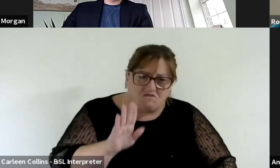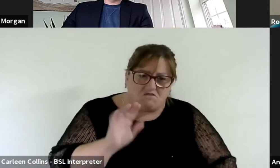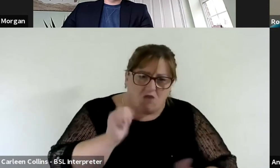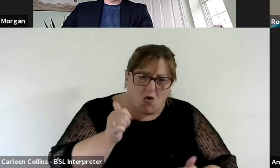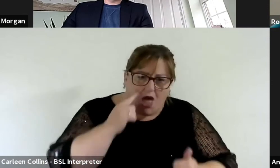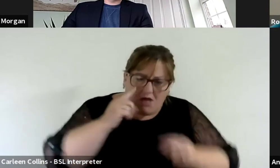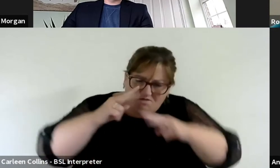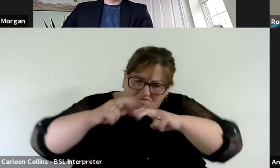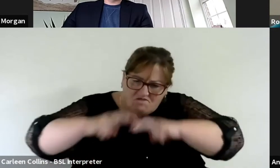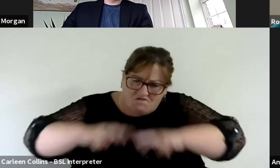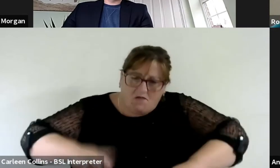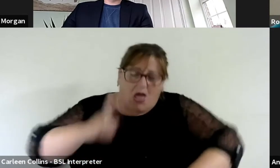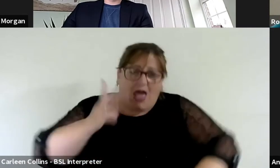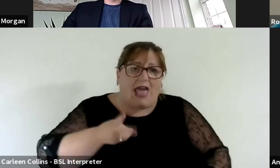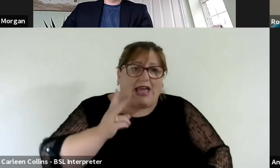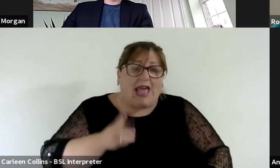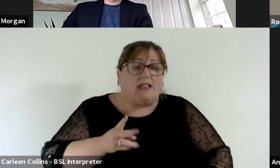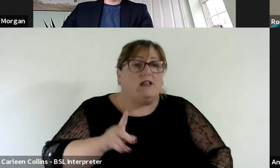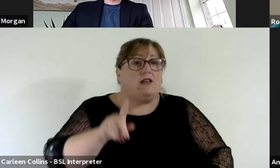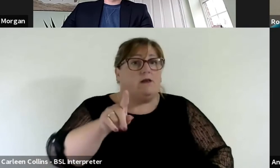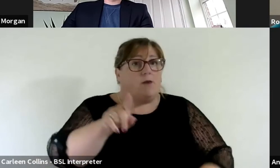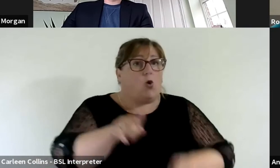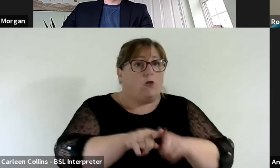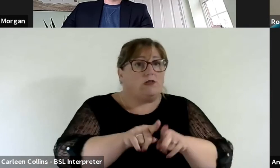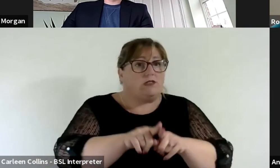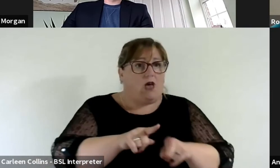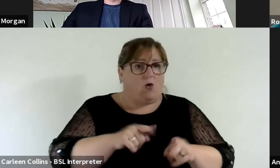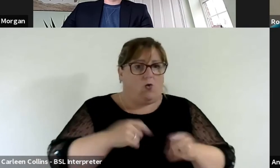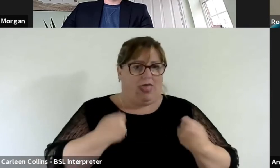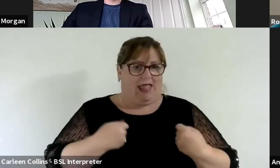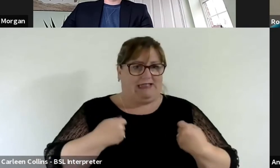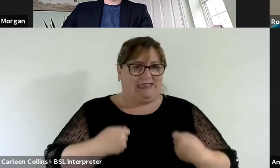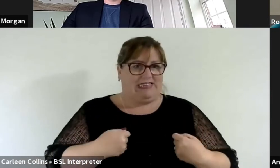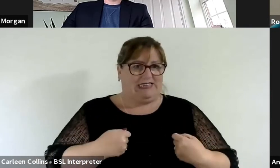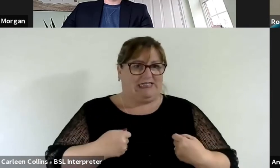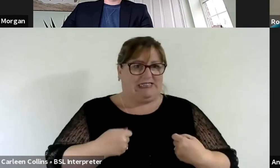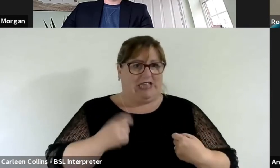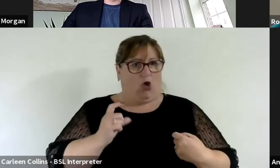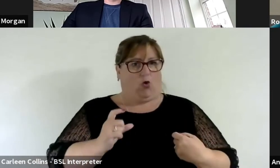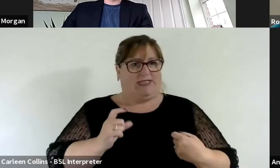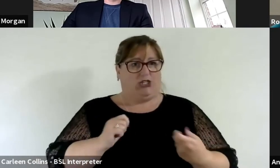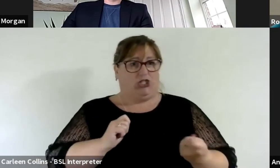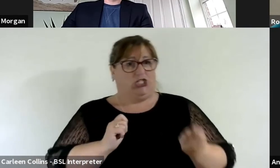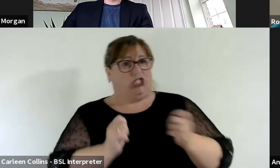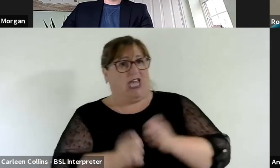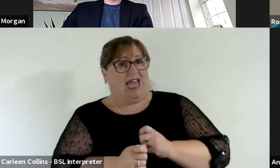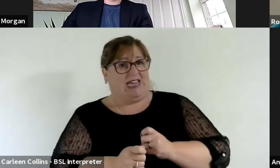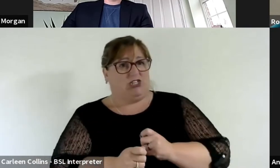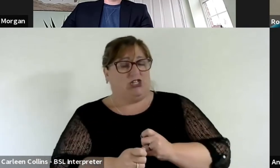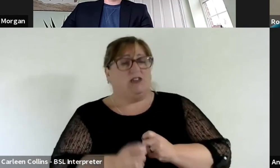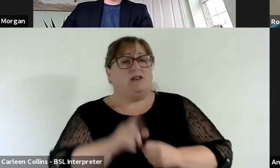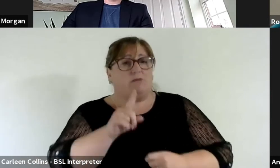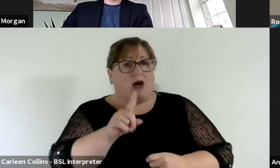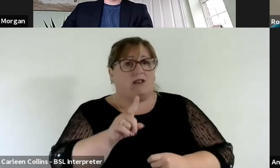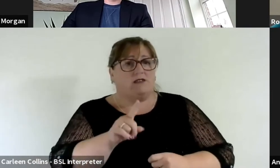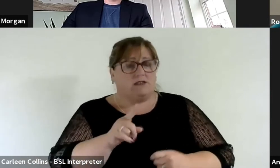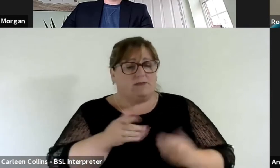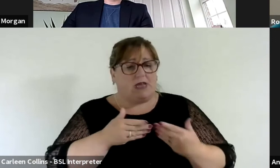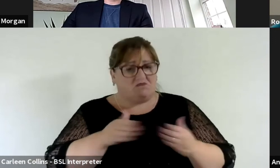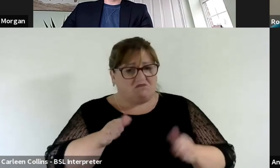Annmarie: If you have a reasonable adjustment or have an adjustment, and it's not working or not right for you, don't be scared, it will be looked at again. The nature of some people's illnesses and conditions change.